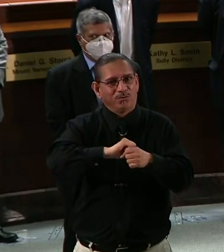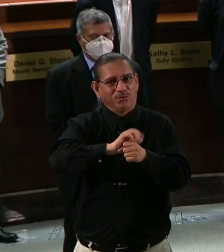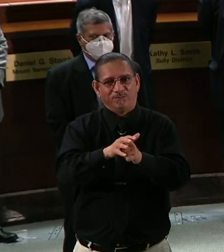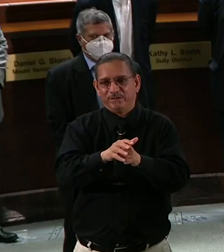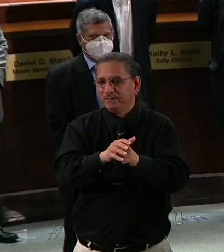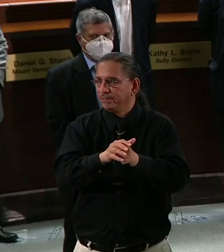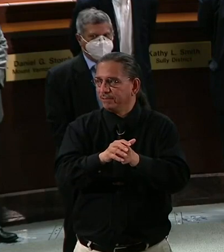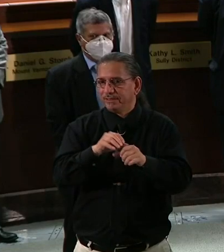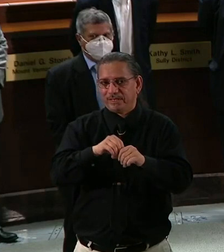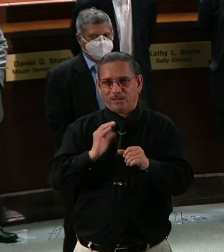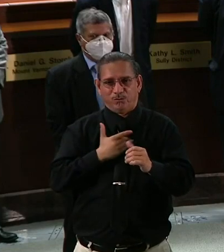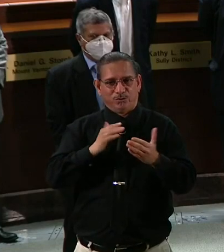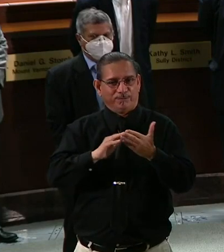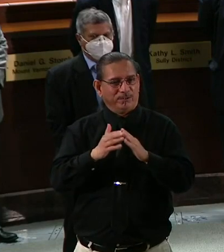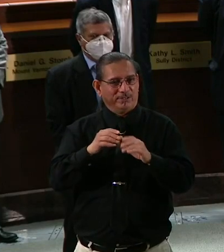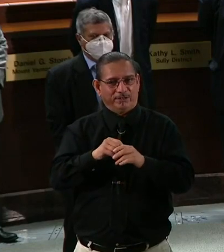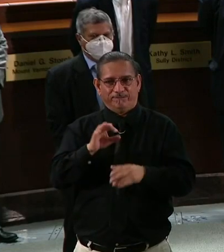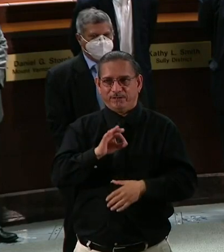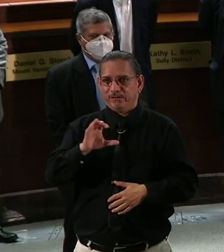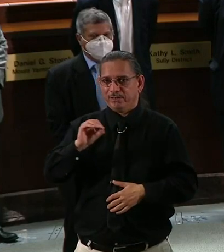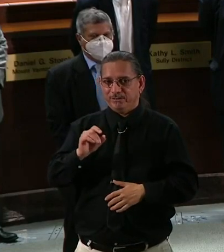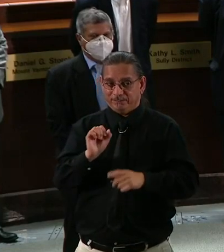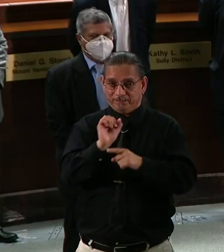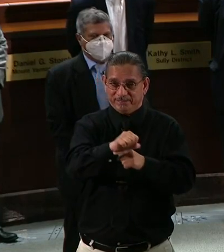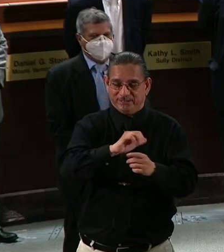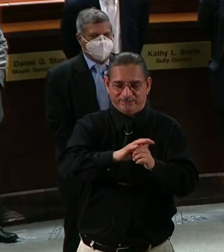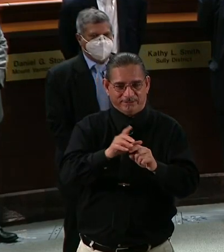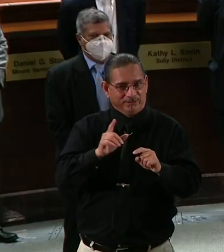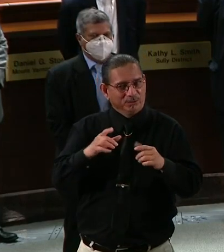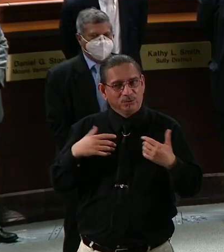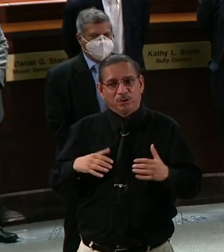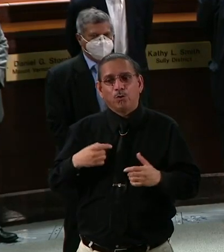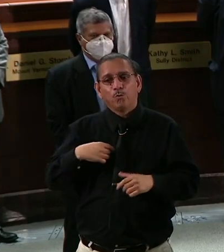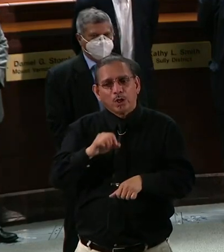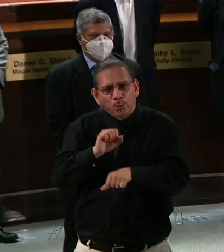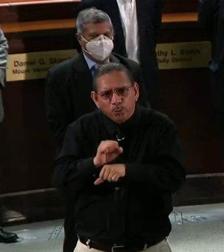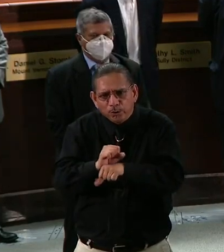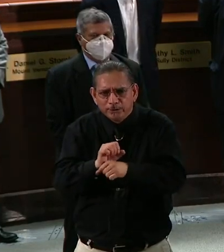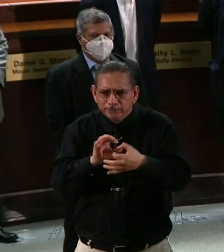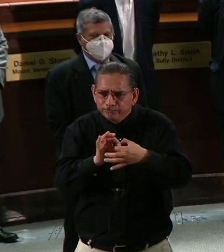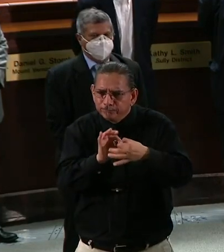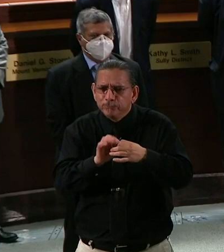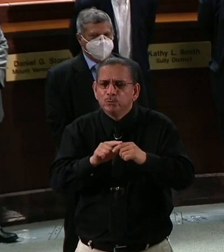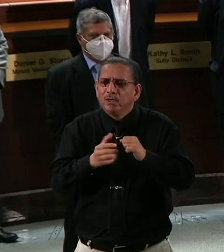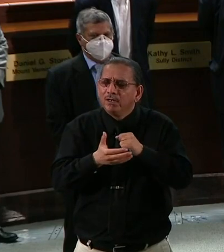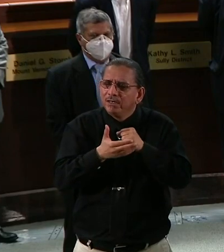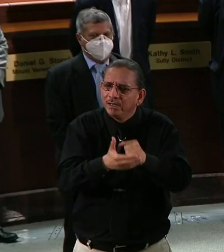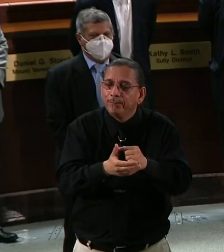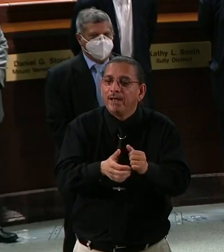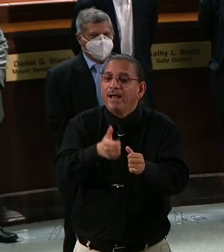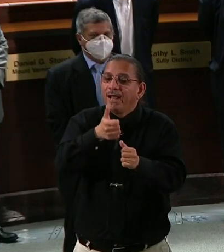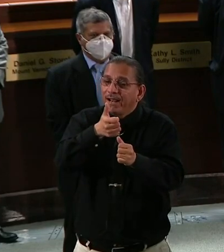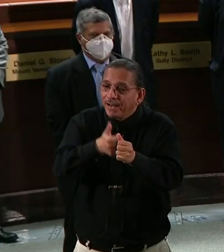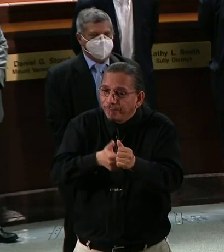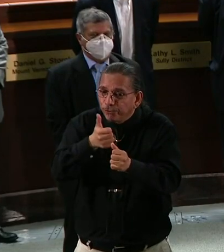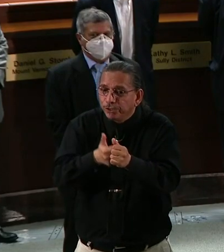COMPANY THAT. ENERGON THAT'LL THAT. IS THAT MOST OF US ON THE